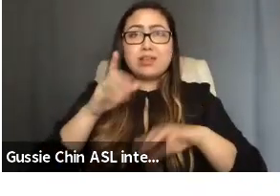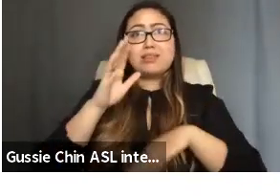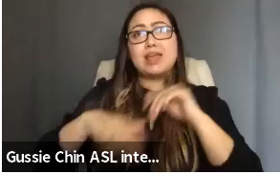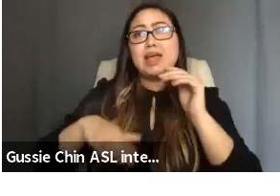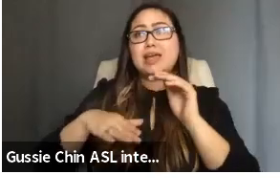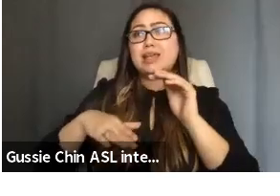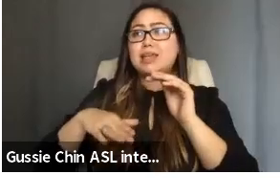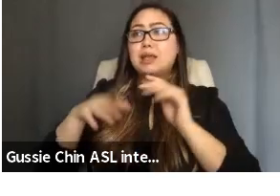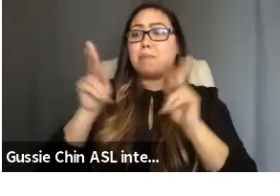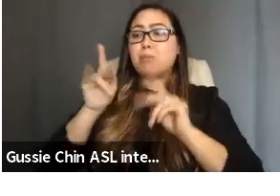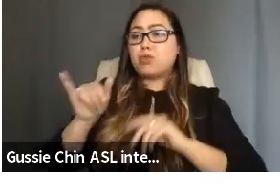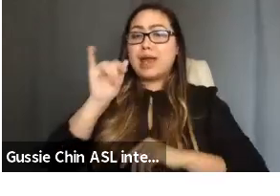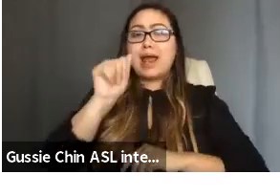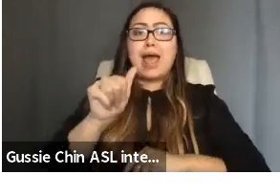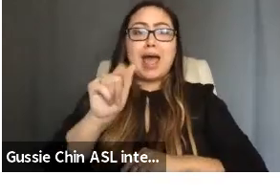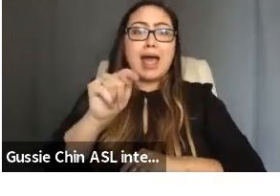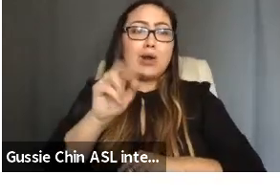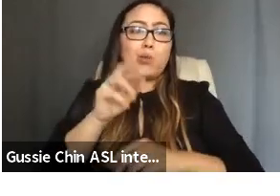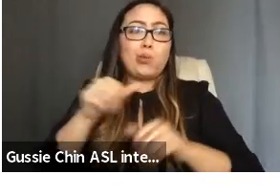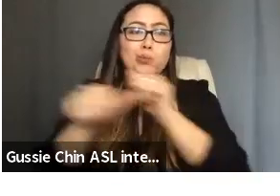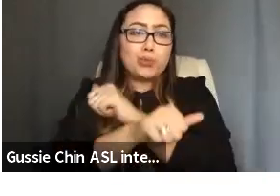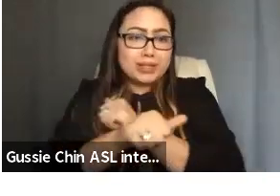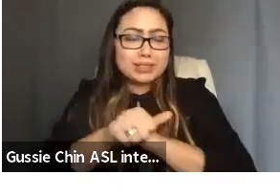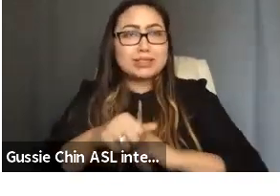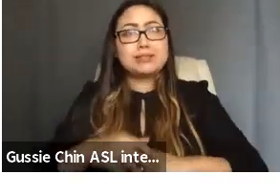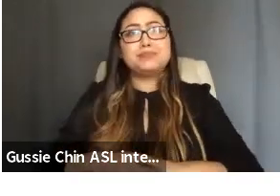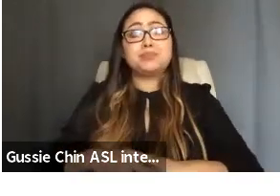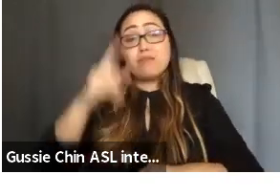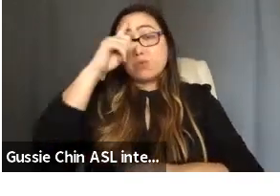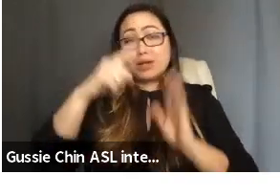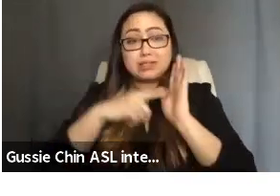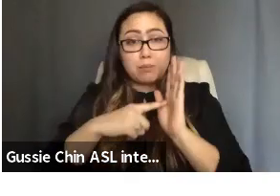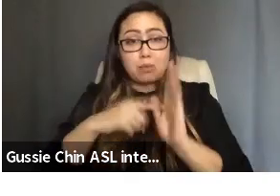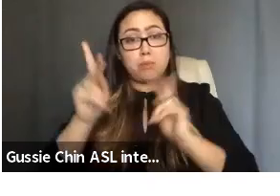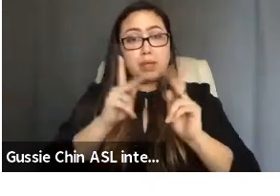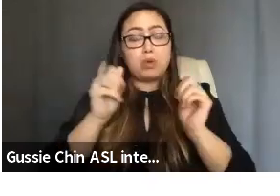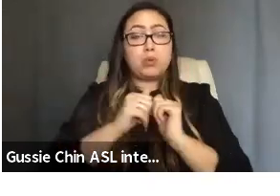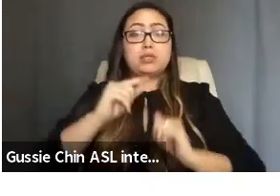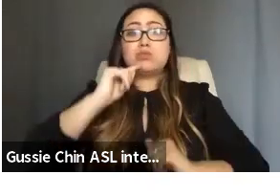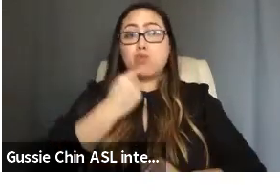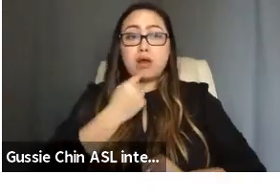risk to the hazard or its characteristics. For example, people with chronic lung conditions may